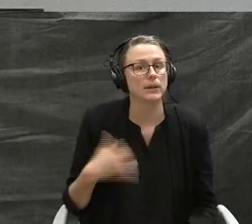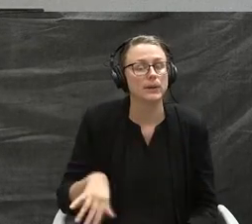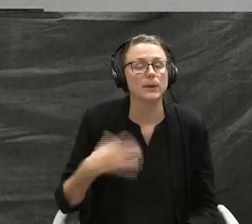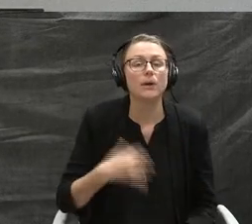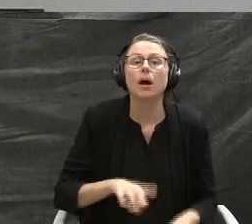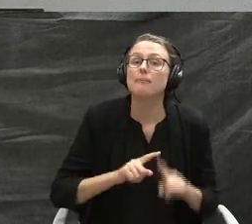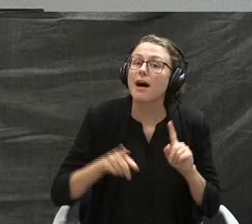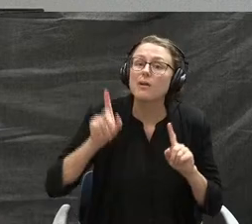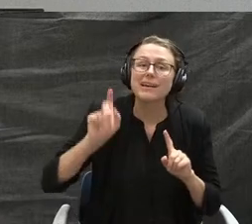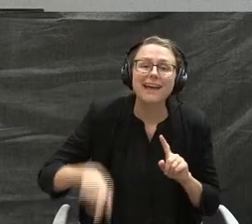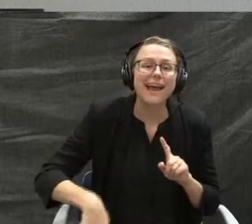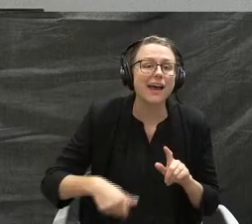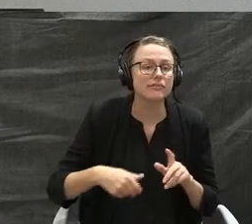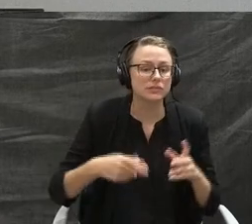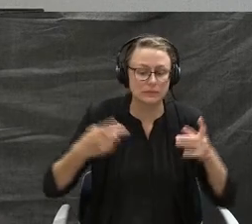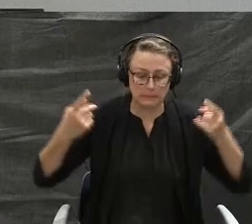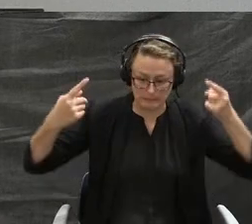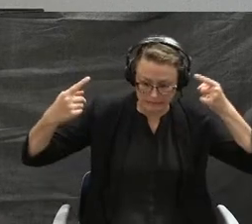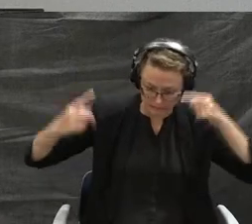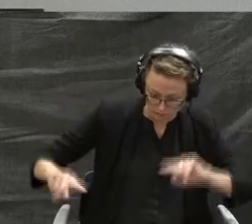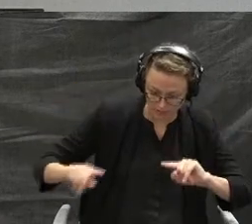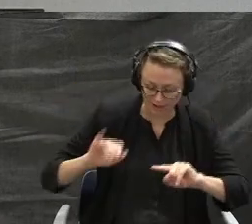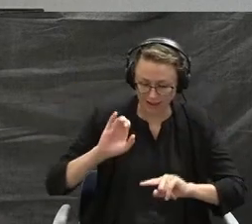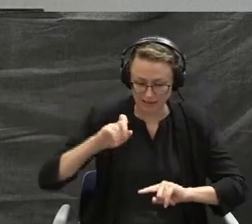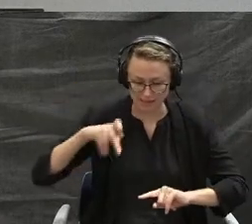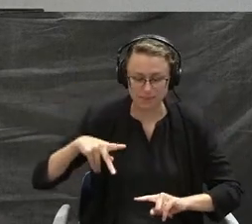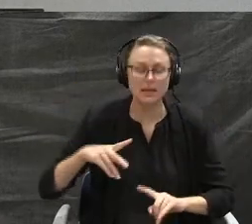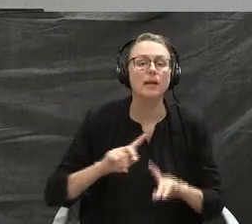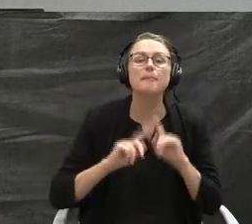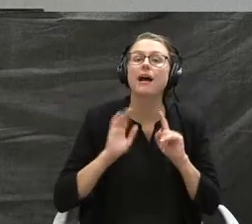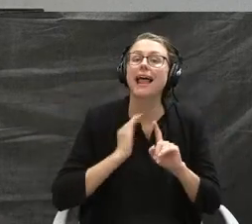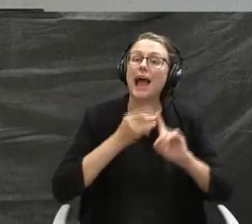agreement on what the iep will look like, but our intention is